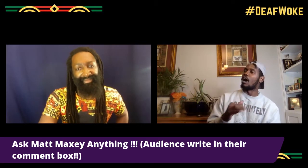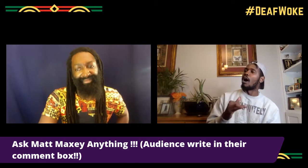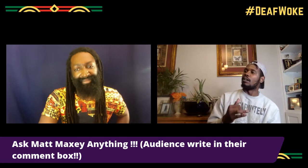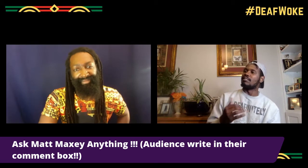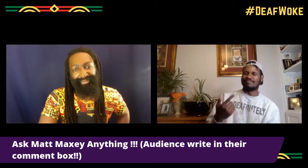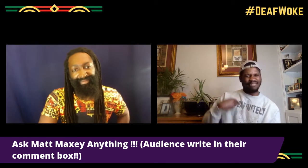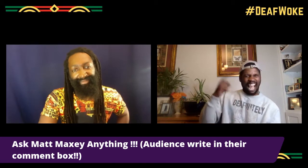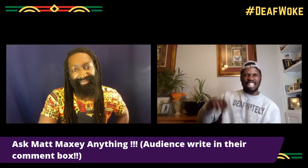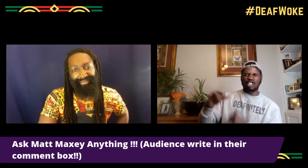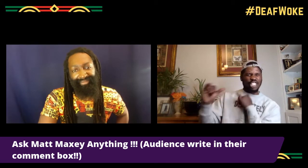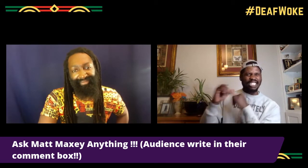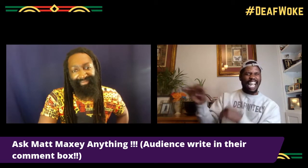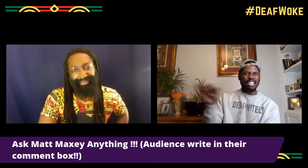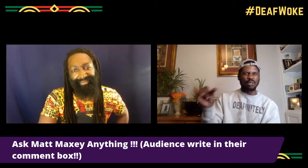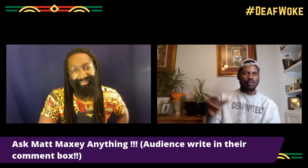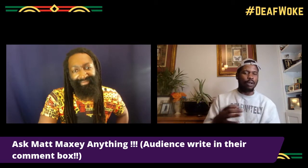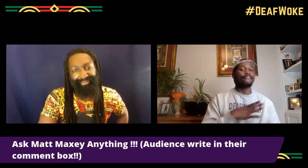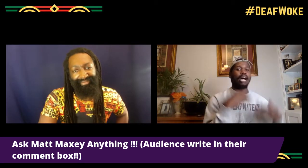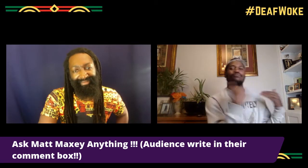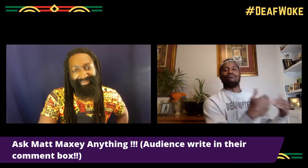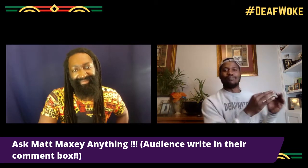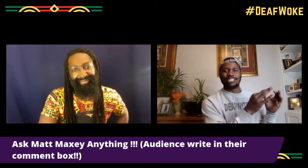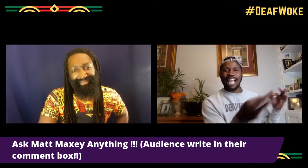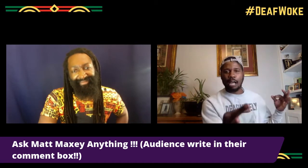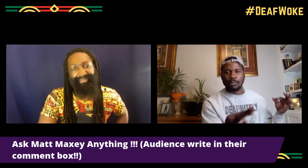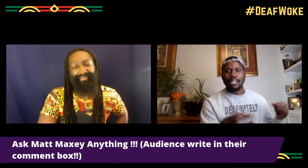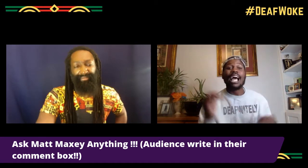that your favorite artist is willing and maybe it heard.